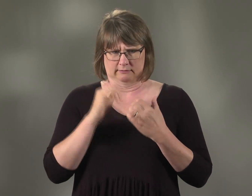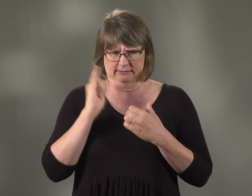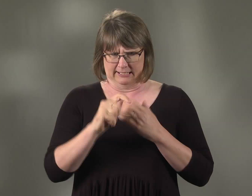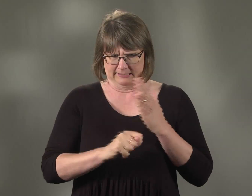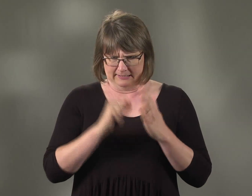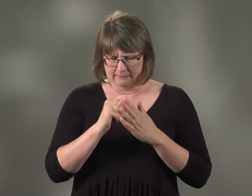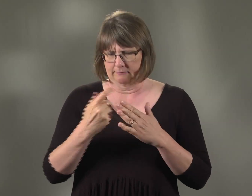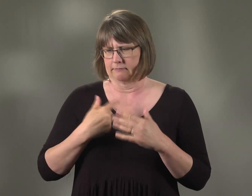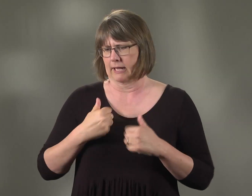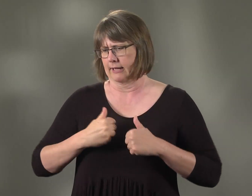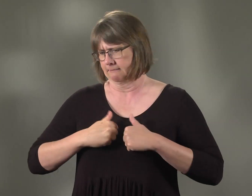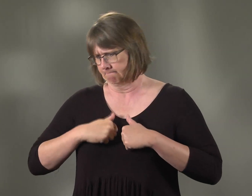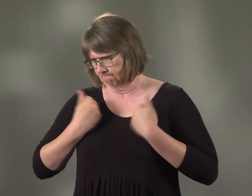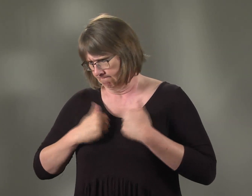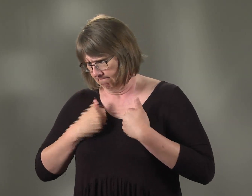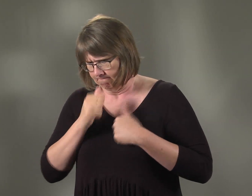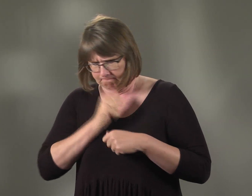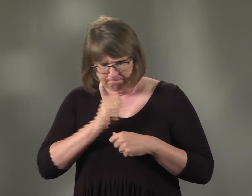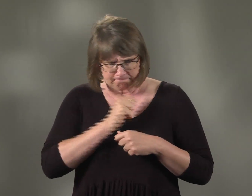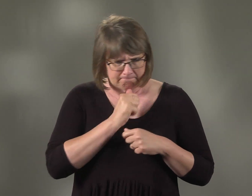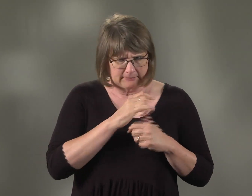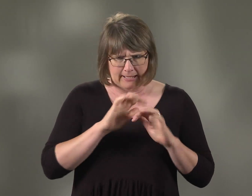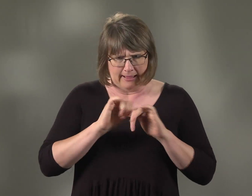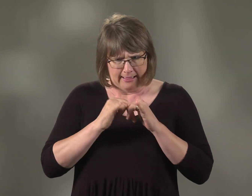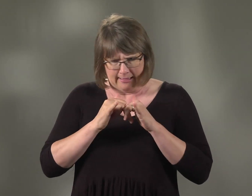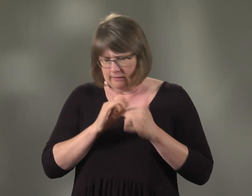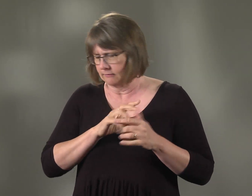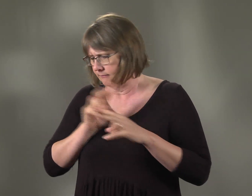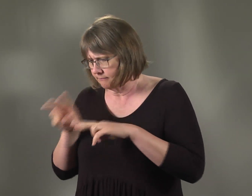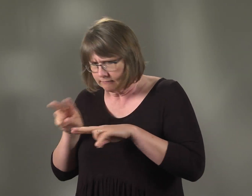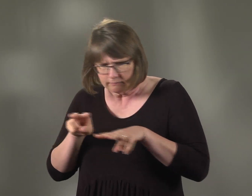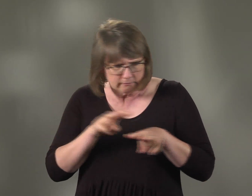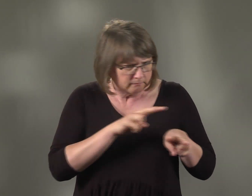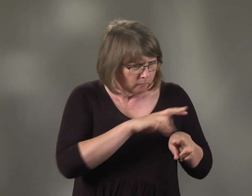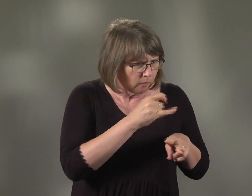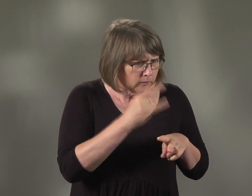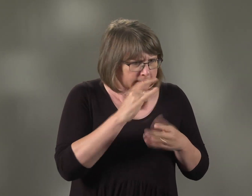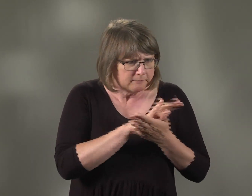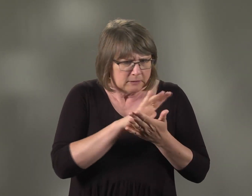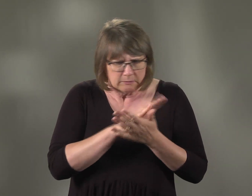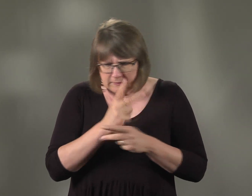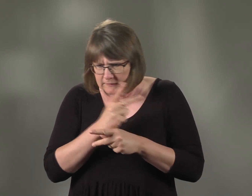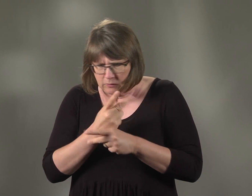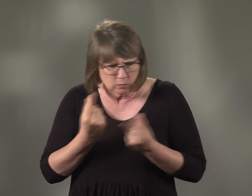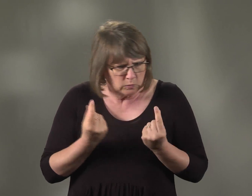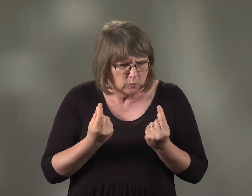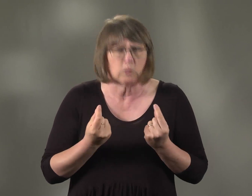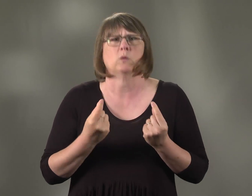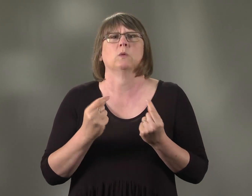During class, I survived by glancing at other kids' papers to figure out what I was supposed to be doing.